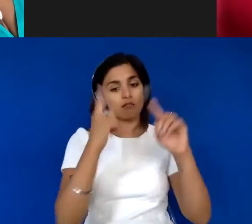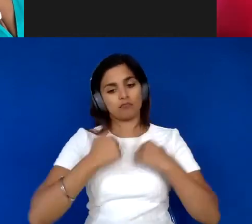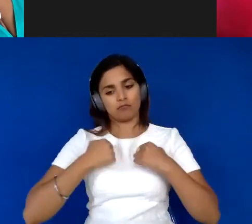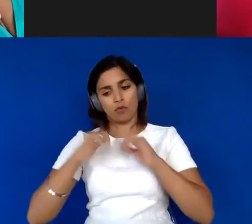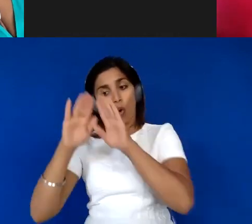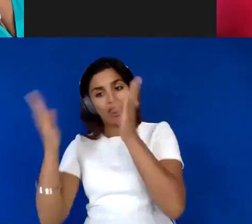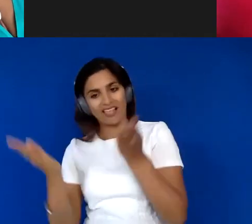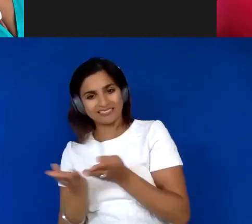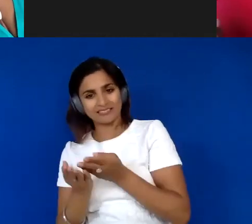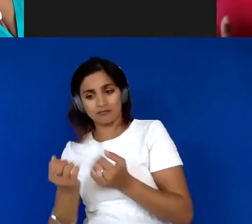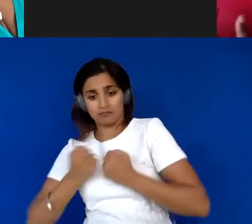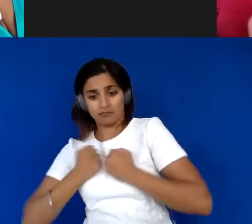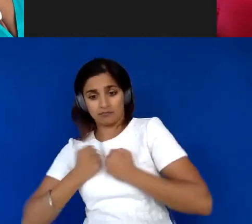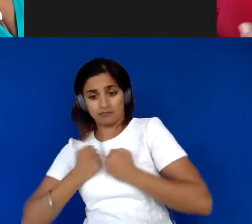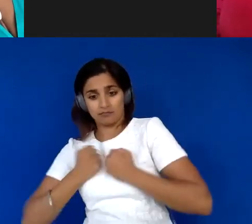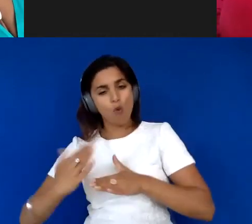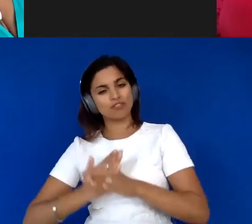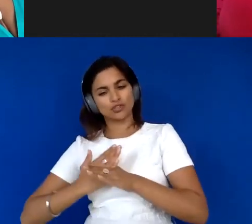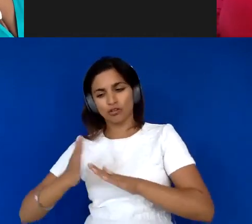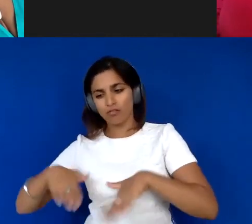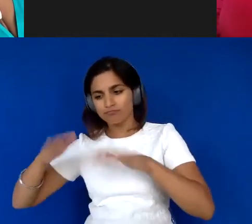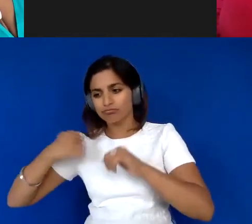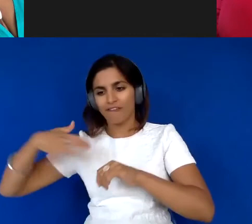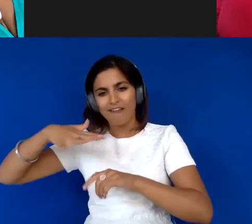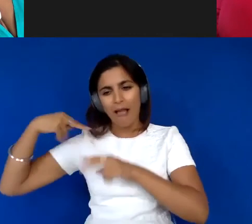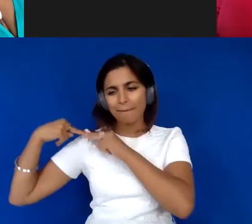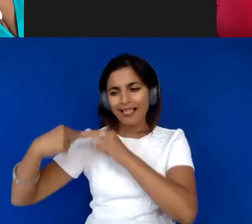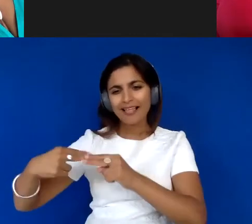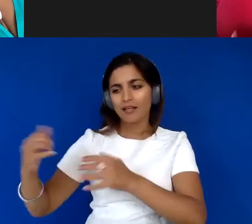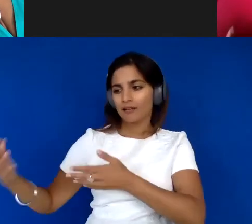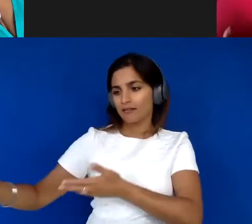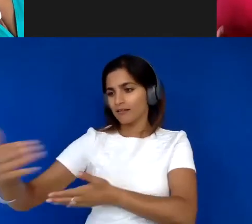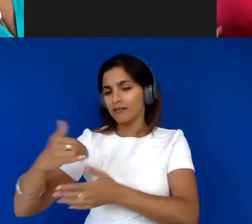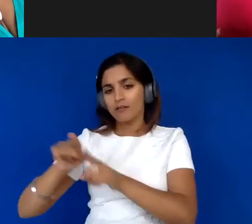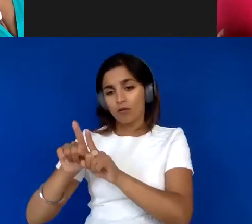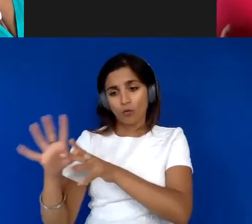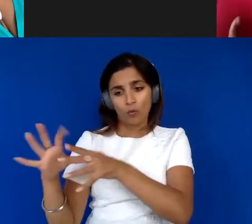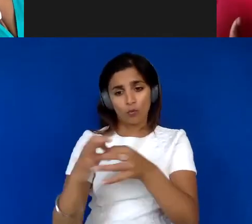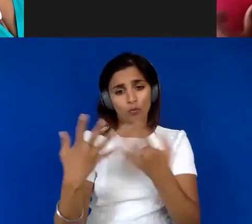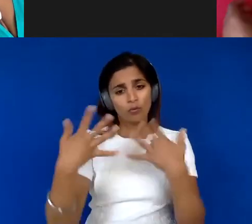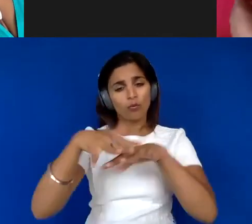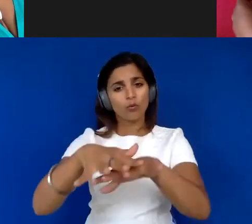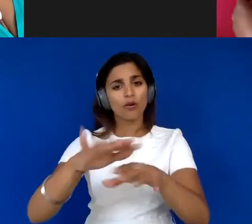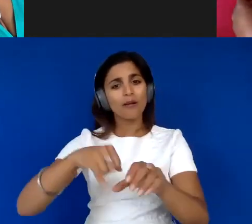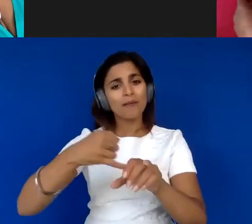nations of origin or from other cultures that perhaps use more, my father calls it